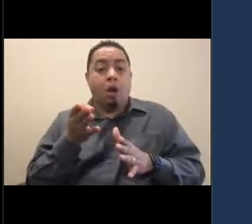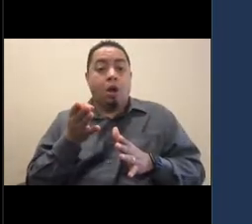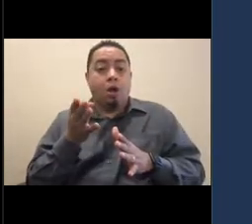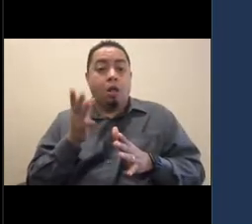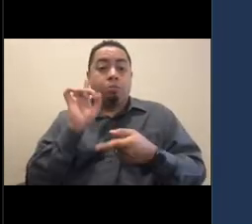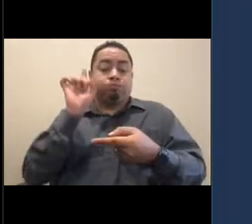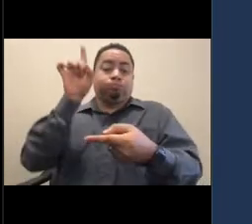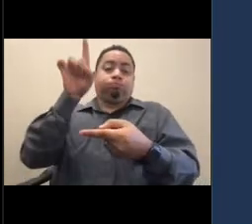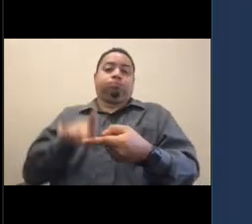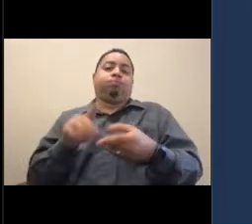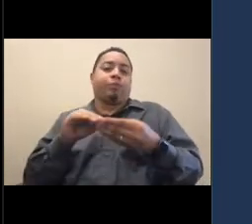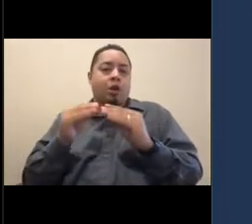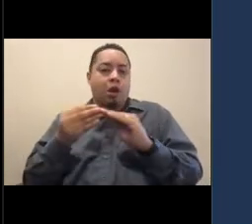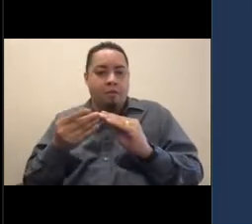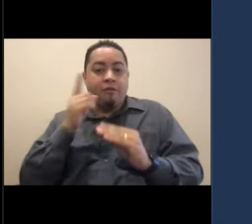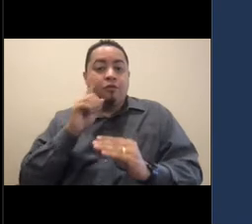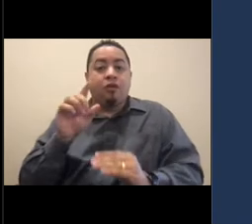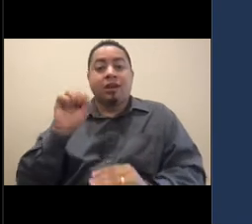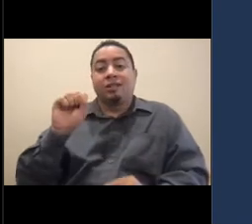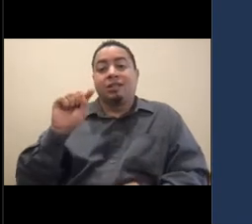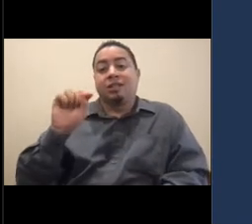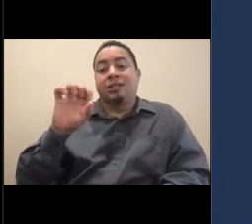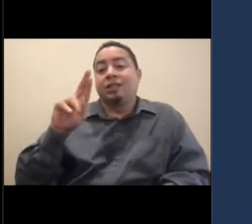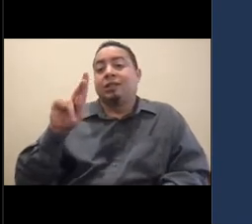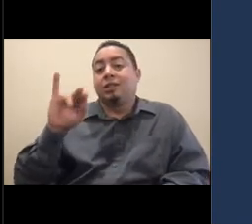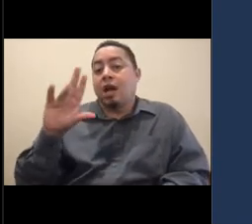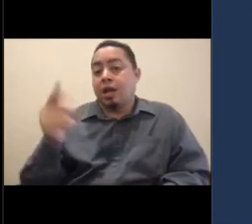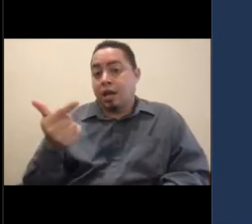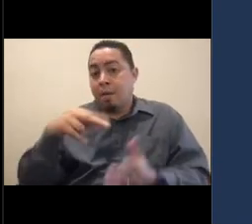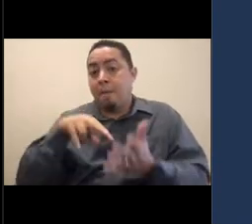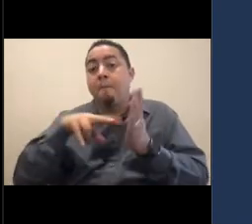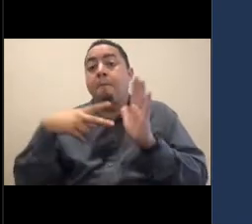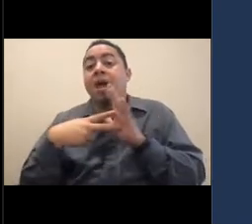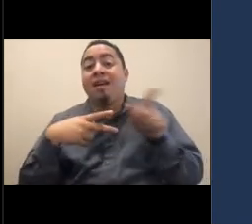meaning that the population is doing well on its own